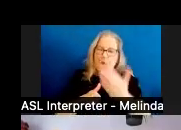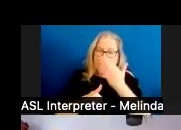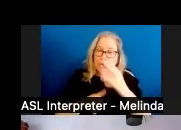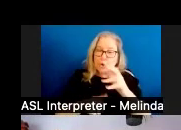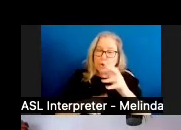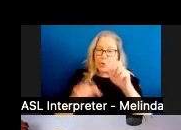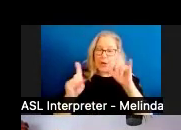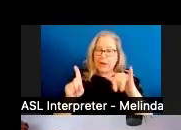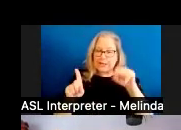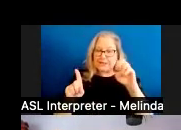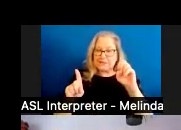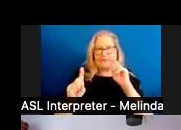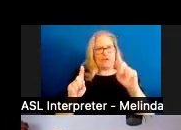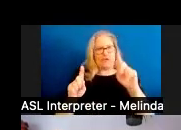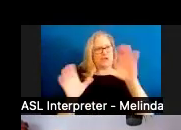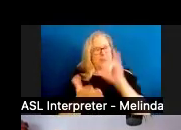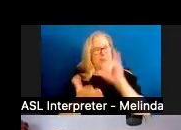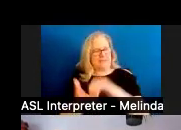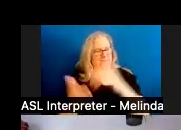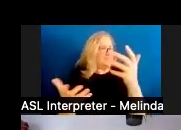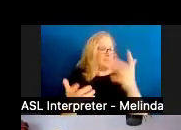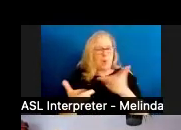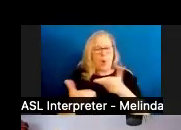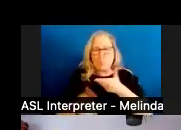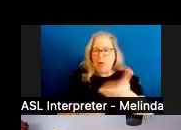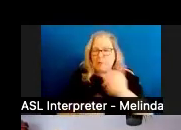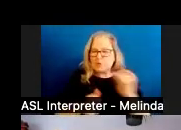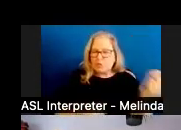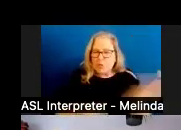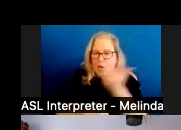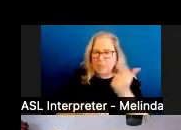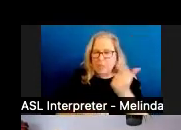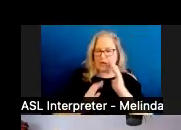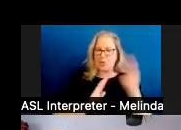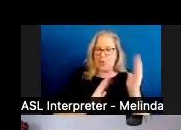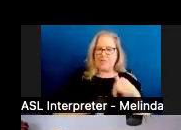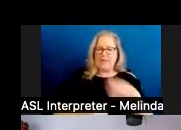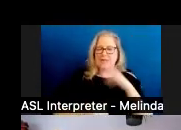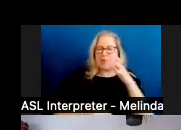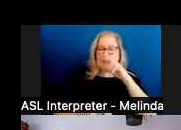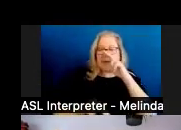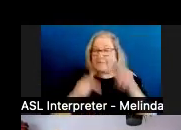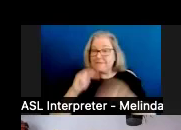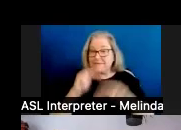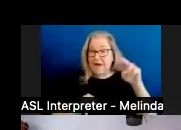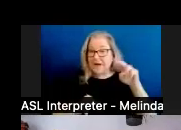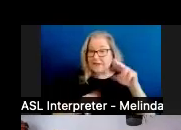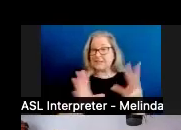So .. . But, yes, welcome, everyone, and hopefully this will be a fun session for everyone and really informative.